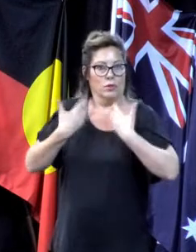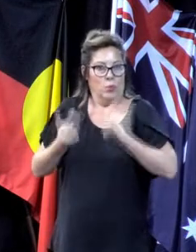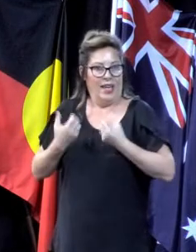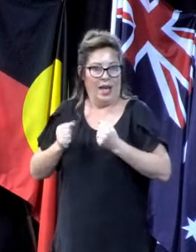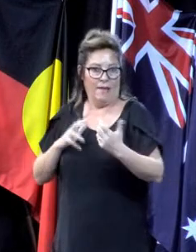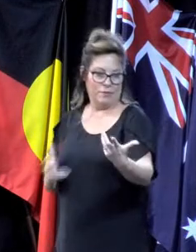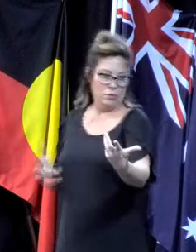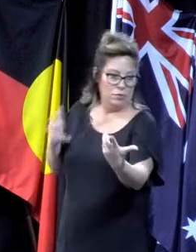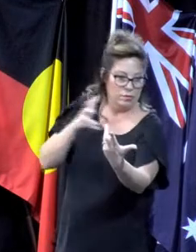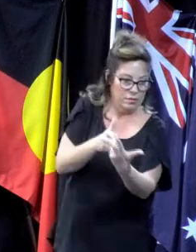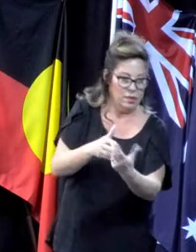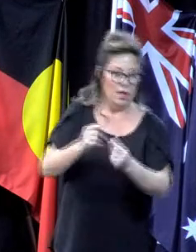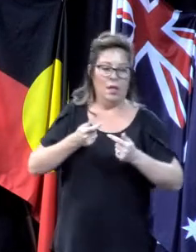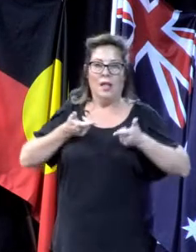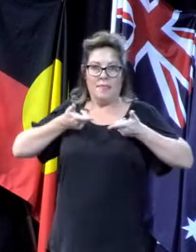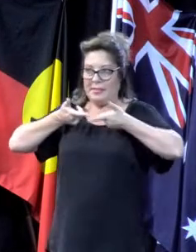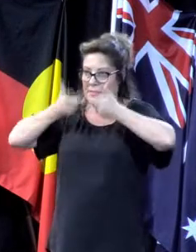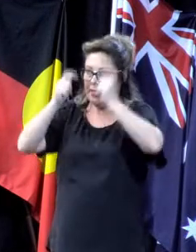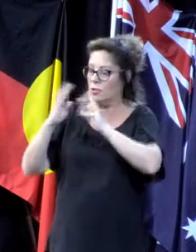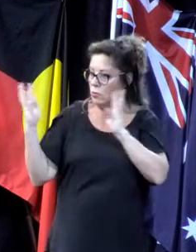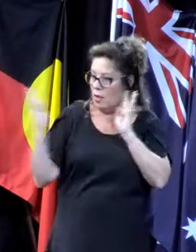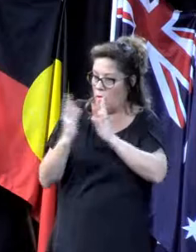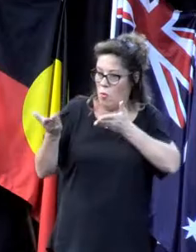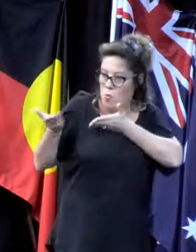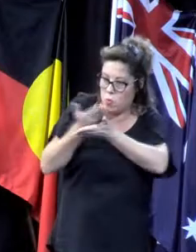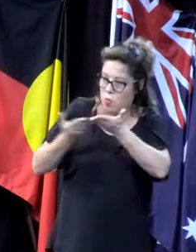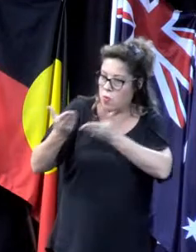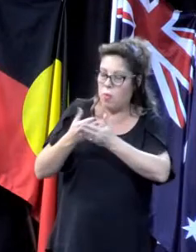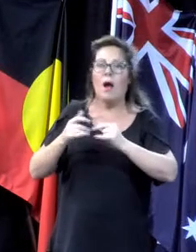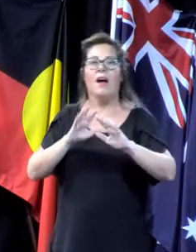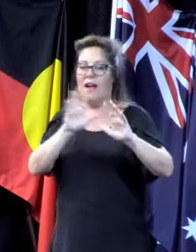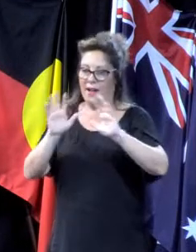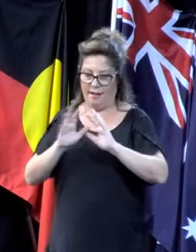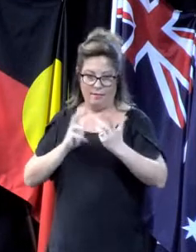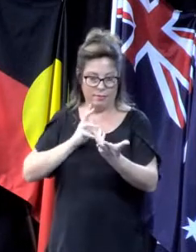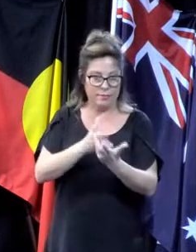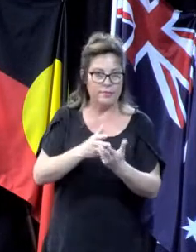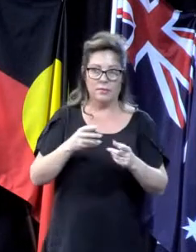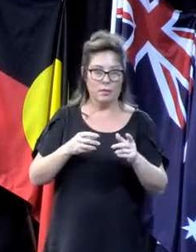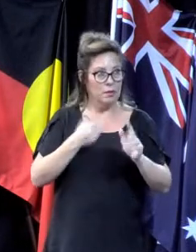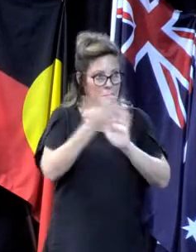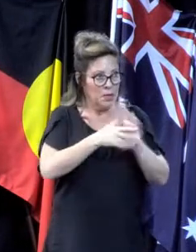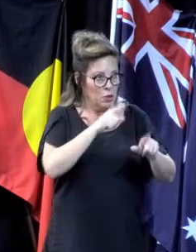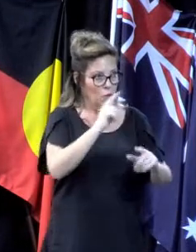of a child with disability. Alright, so, from your perspective, it can be done. Absolutely. I'm gonna come back to you in a moment